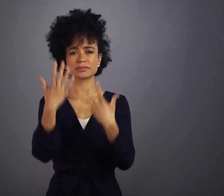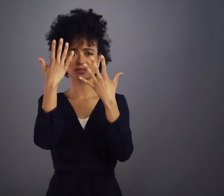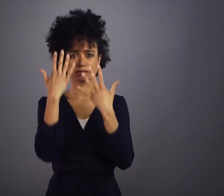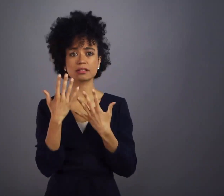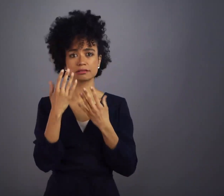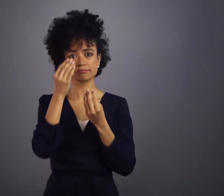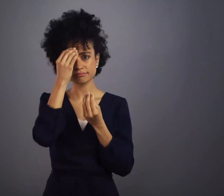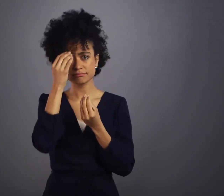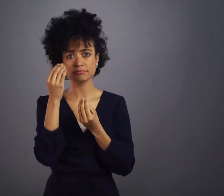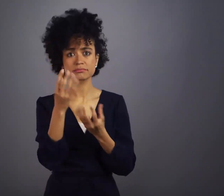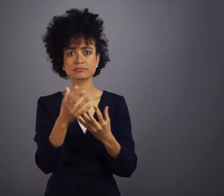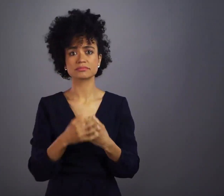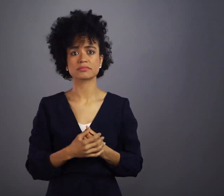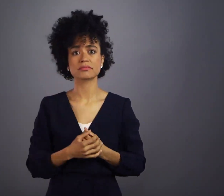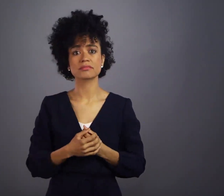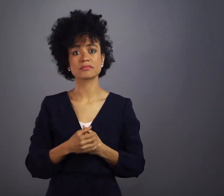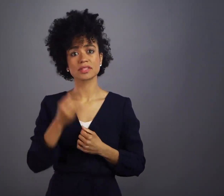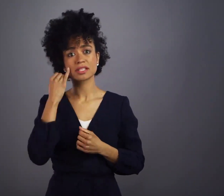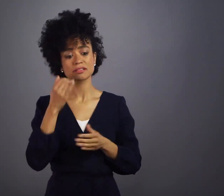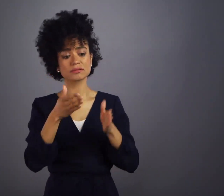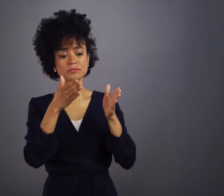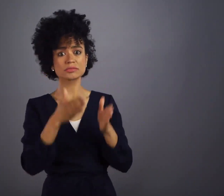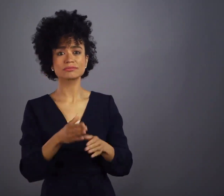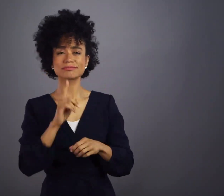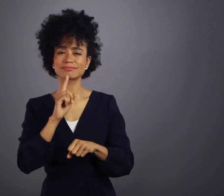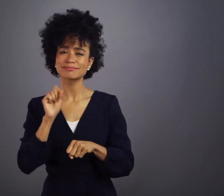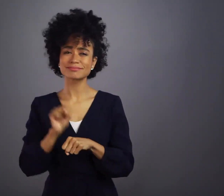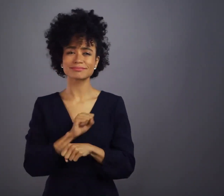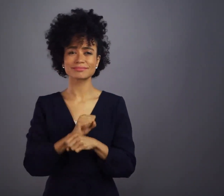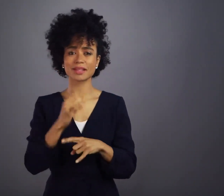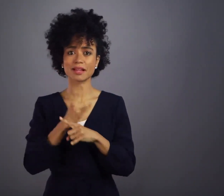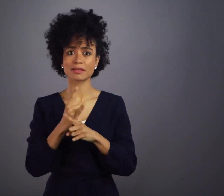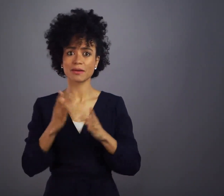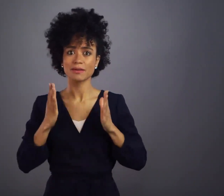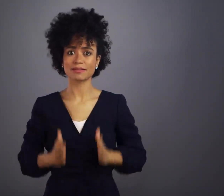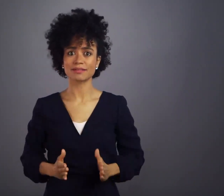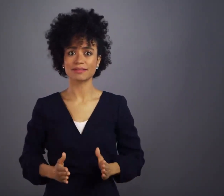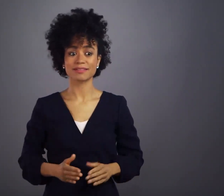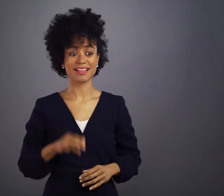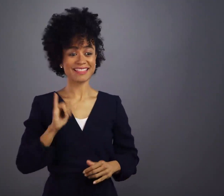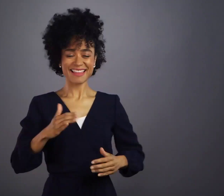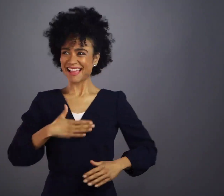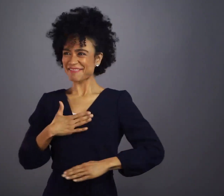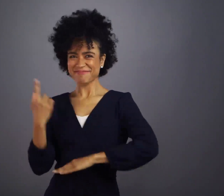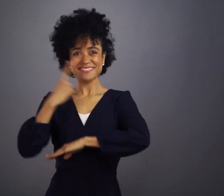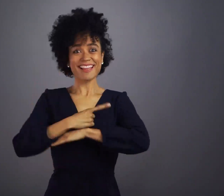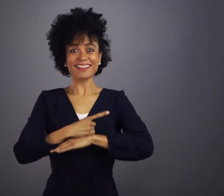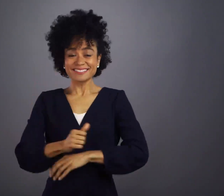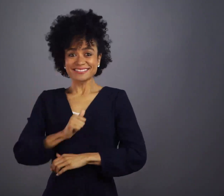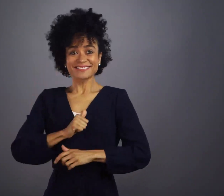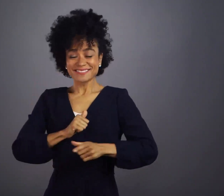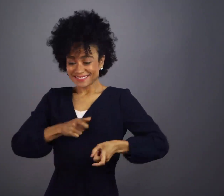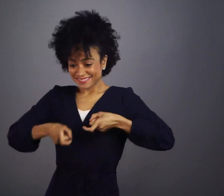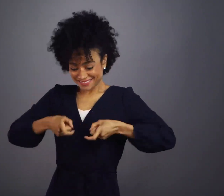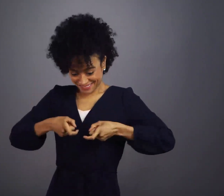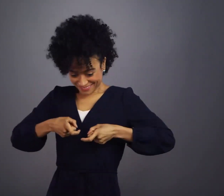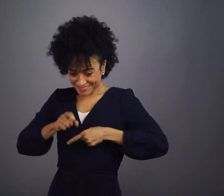The tragic truth is that if the man be a real alcoholic, the happy day may not arrive.